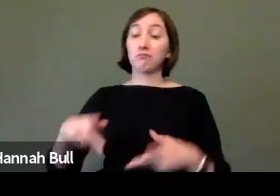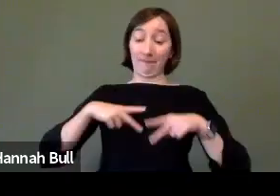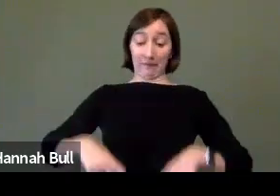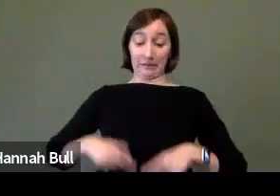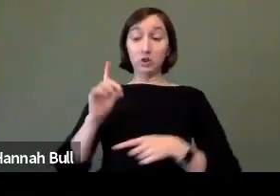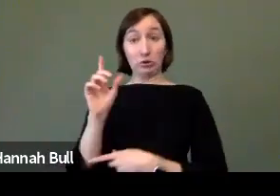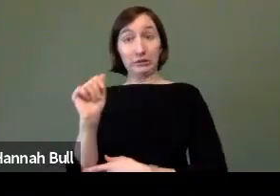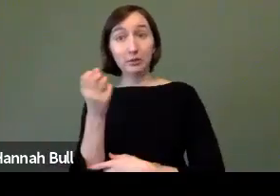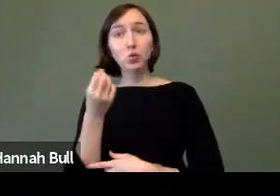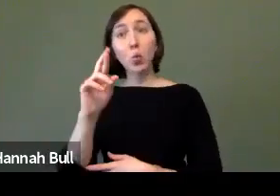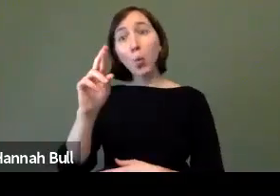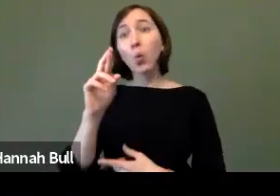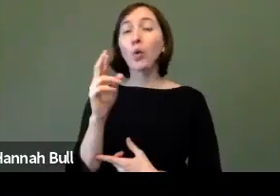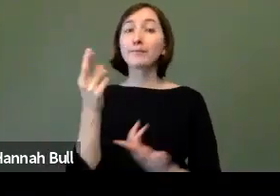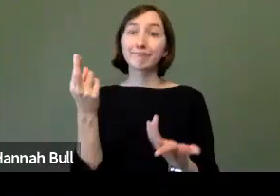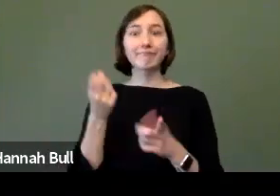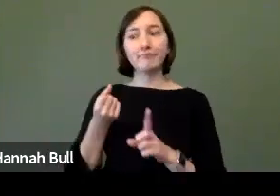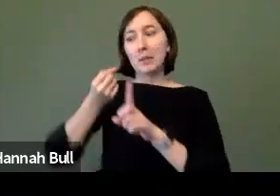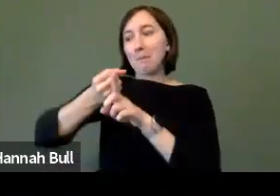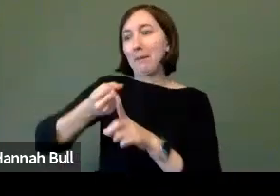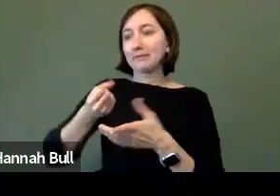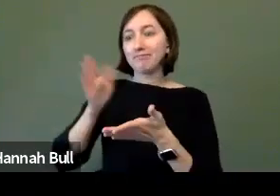or impact of income.